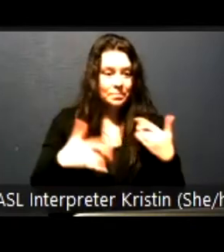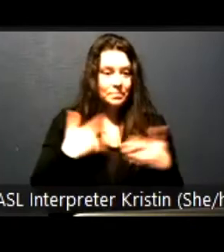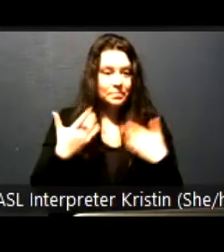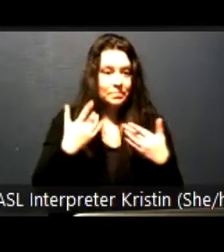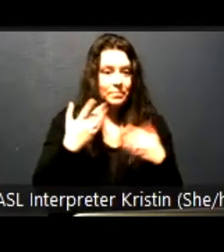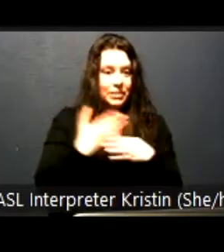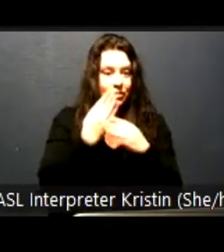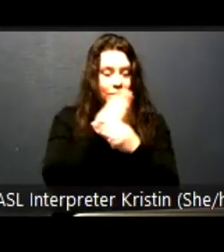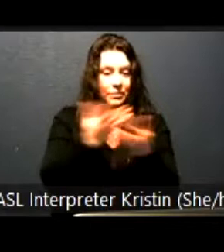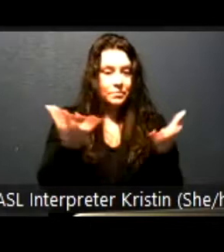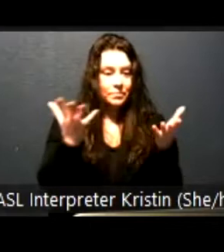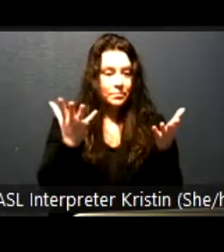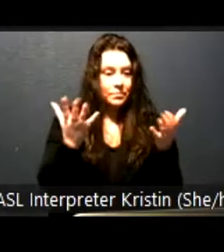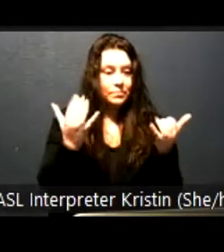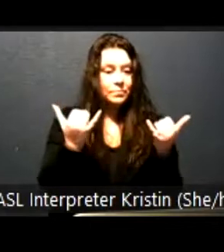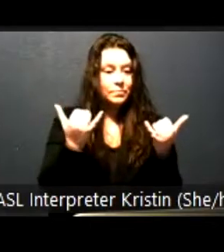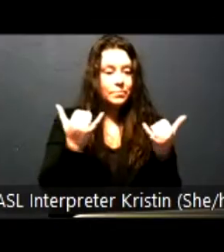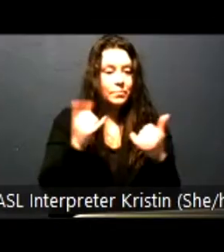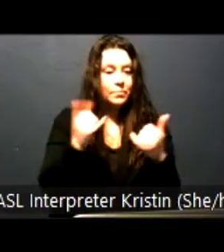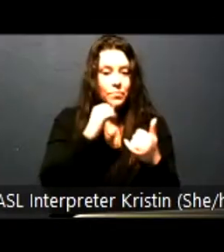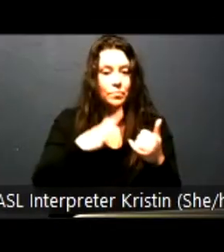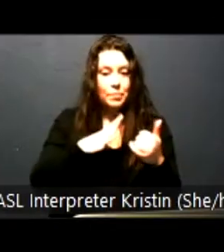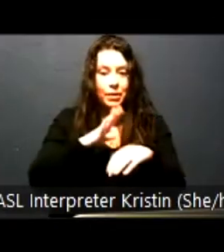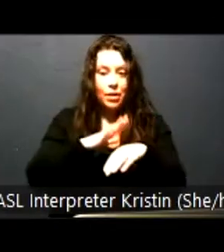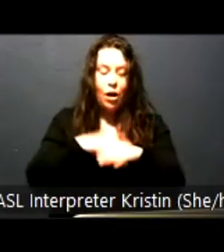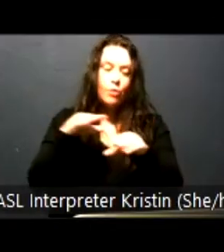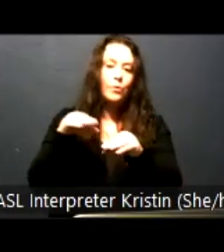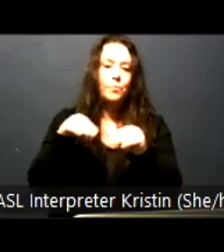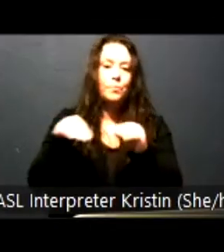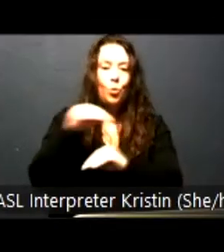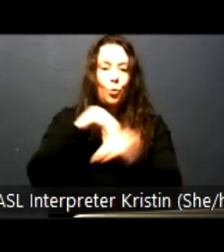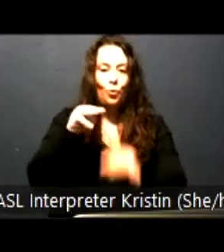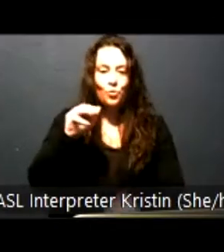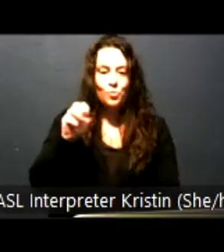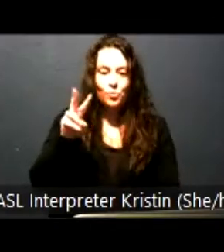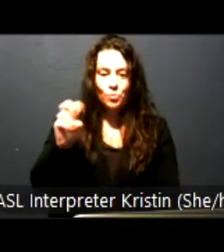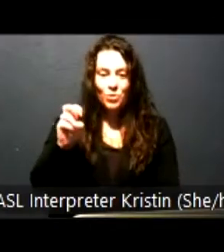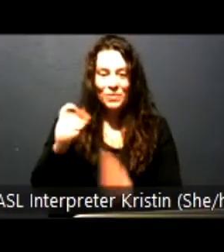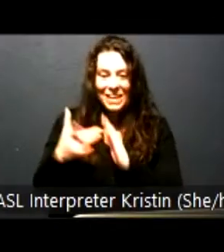Technology and Animal Tracking! And all week long we are celebrating Earth Day and we're going to introduce